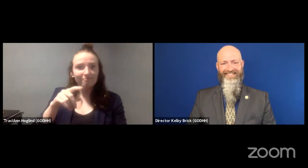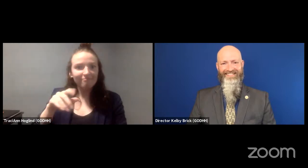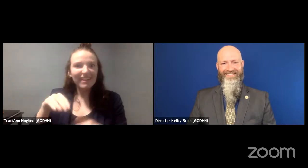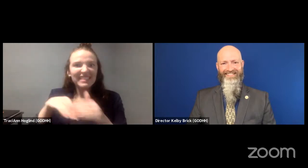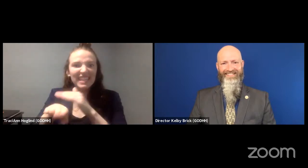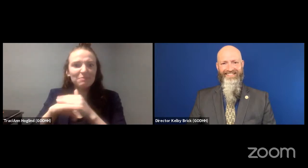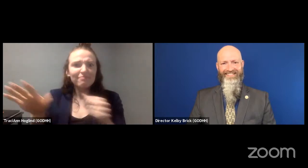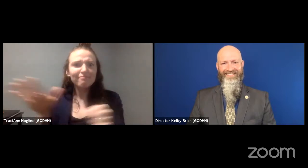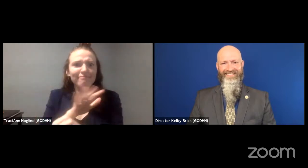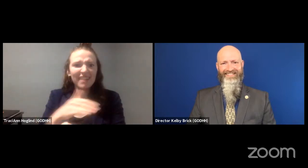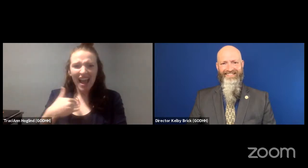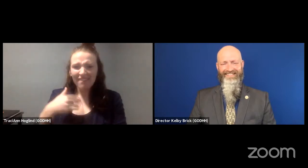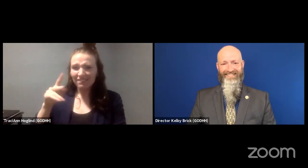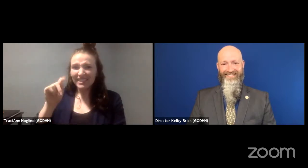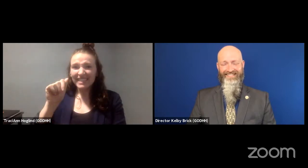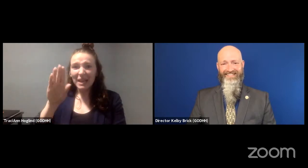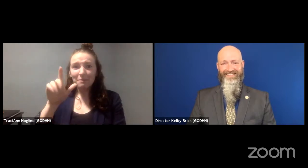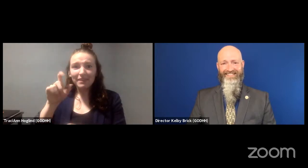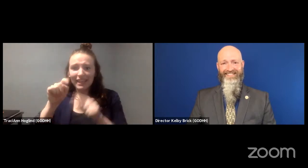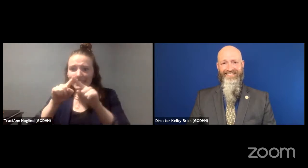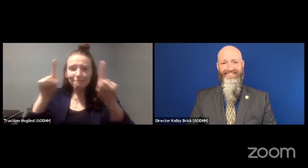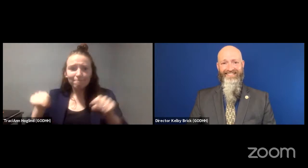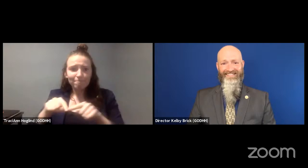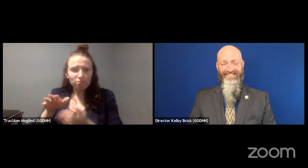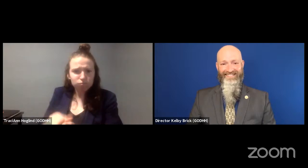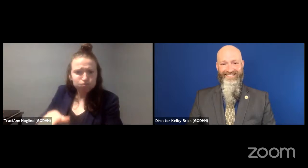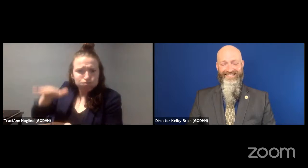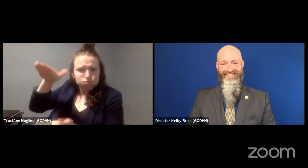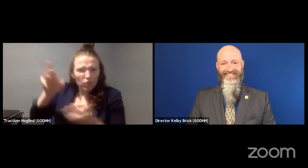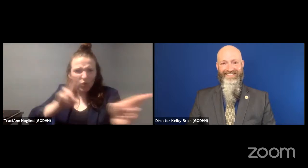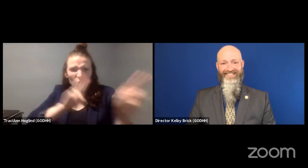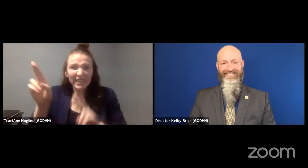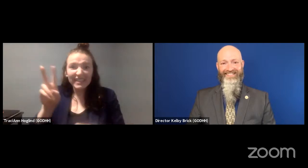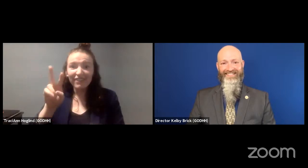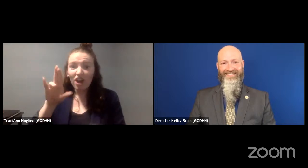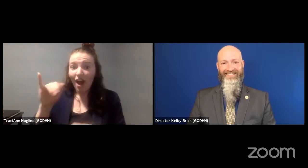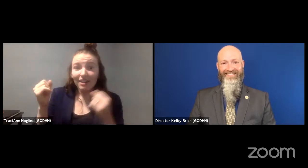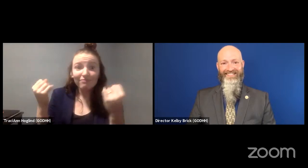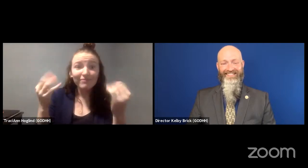testing areas for the state and hospitals as well. Tablets are provided and they're